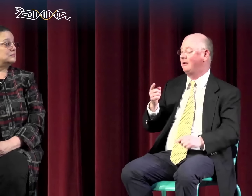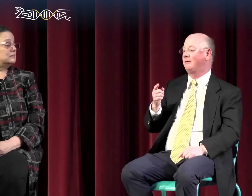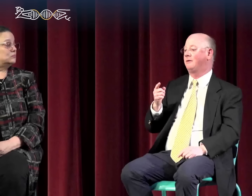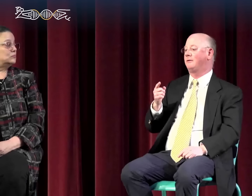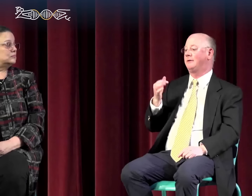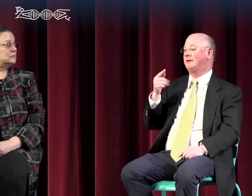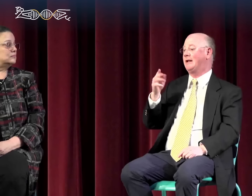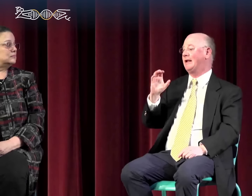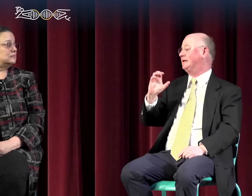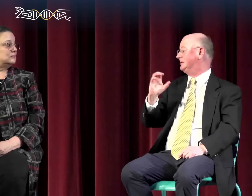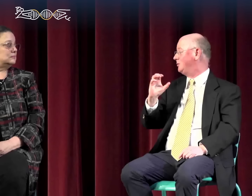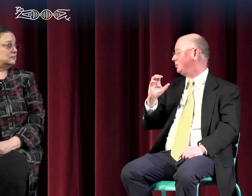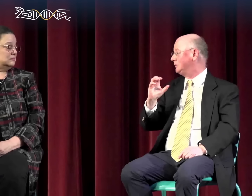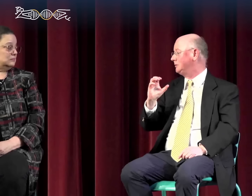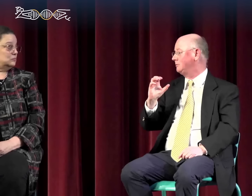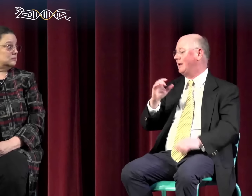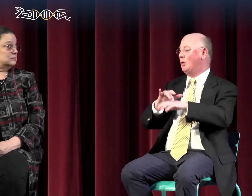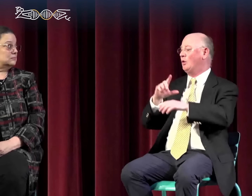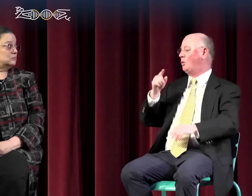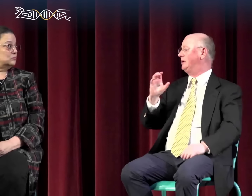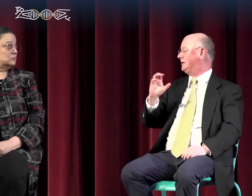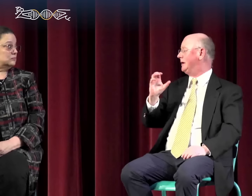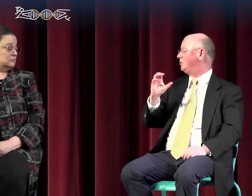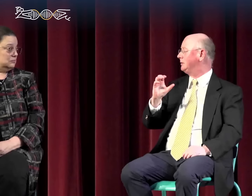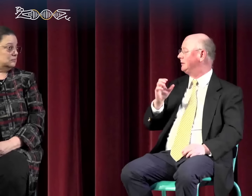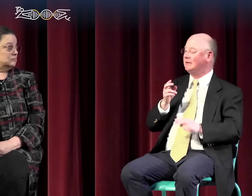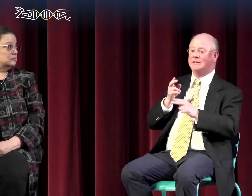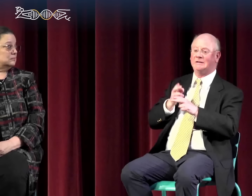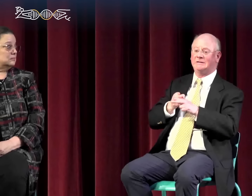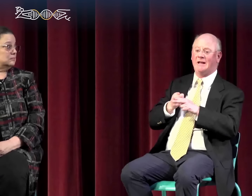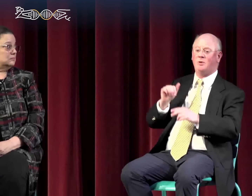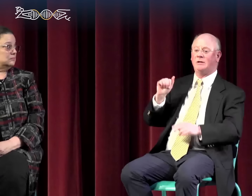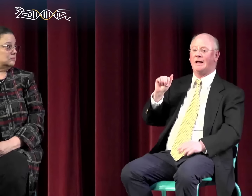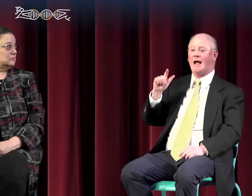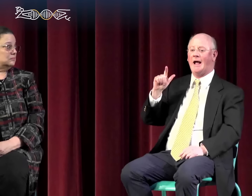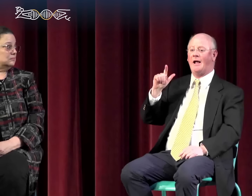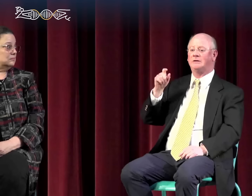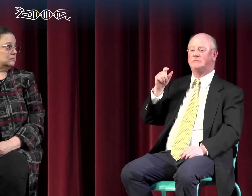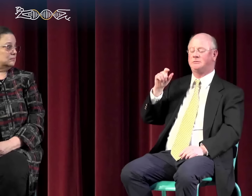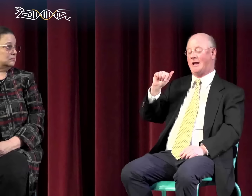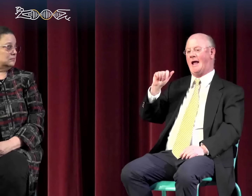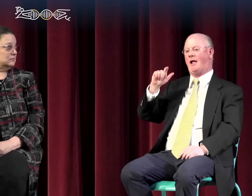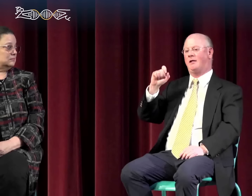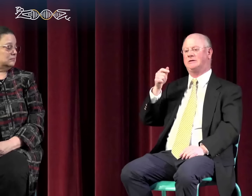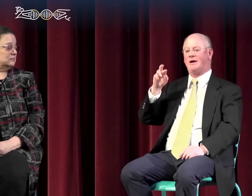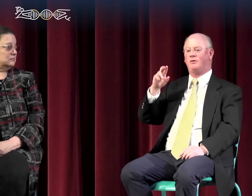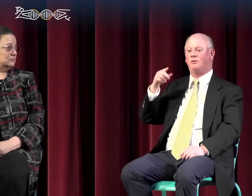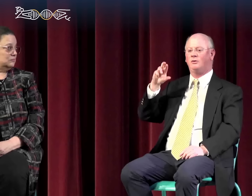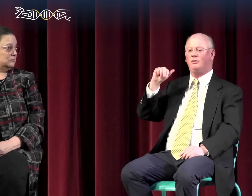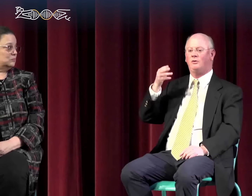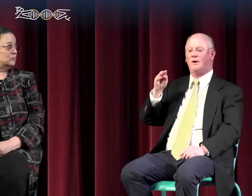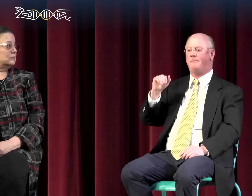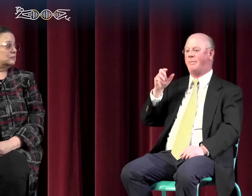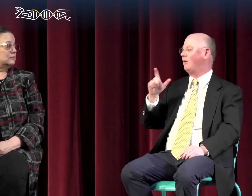And that's, early 1800s, 18th Century with Alexander Graham Bell.